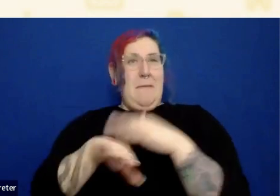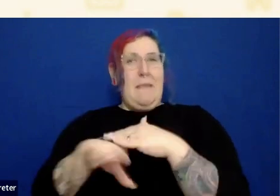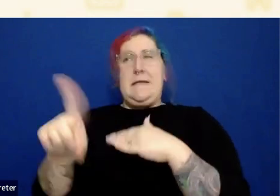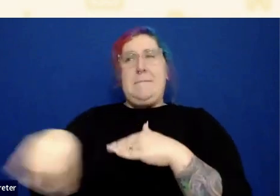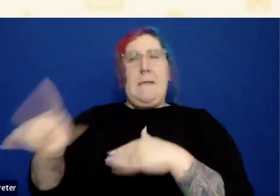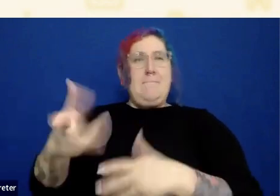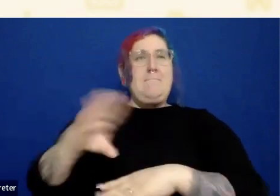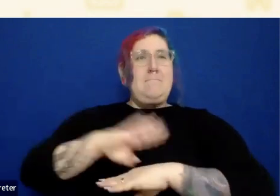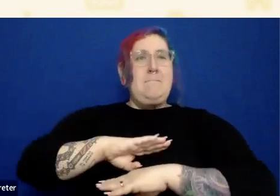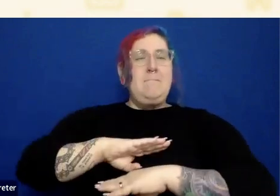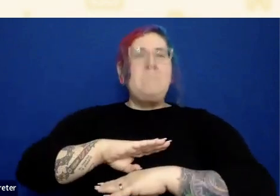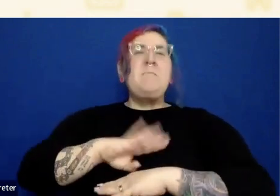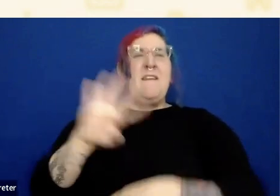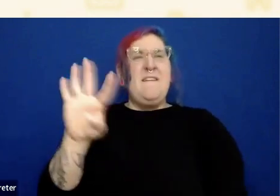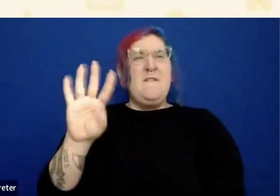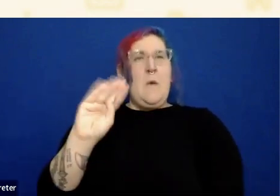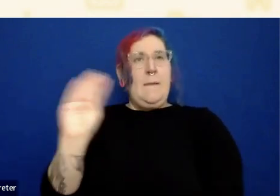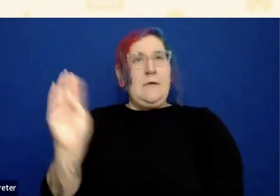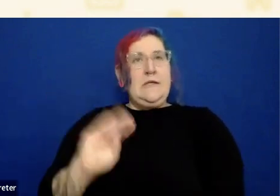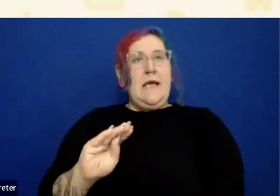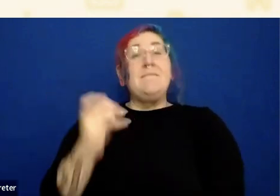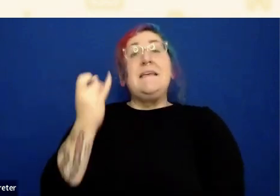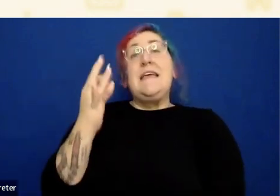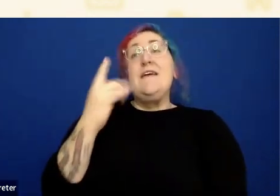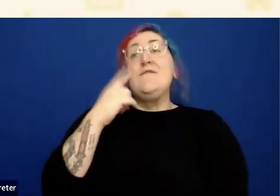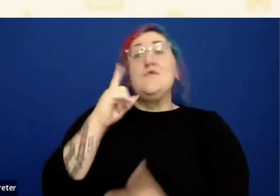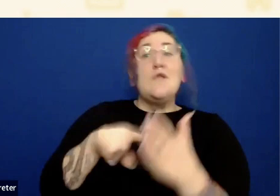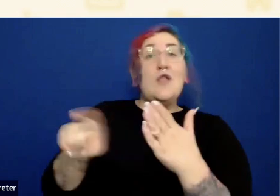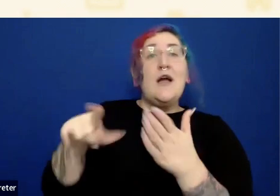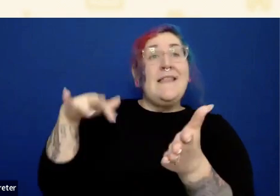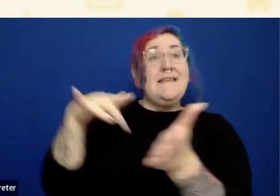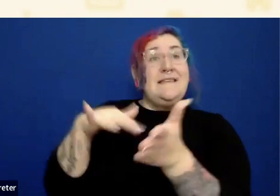Because if you look at the WebAIM studies, looking at it the other way,